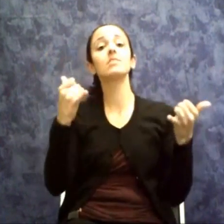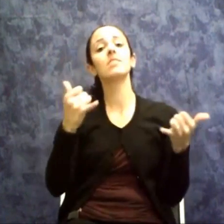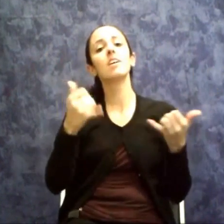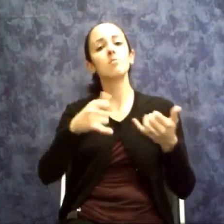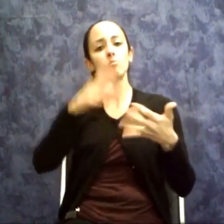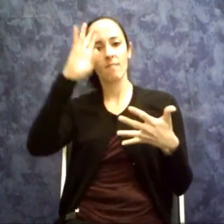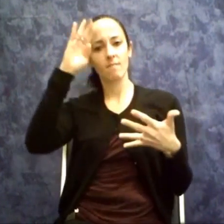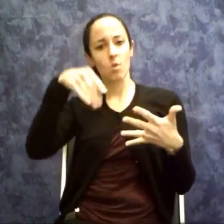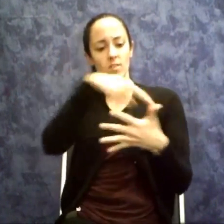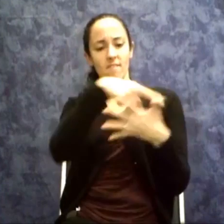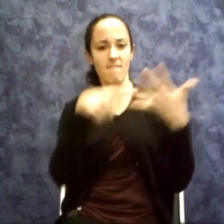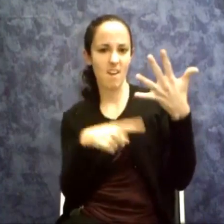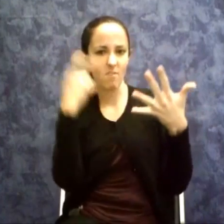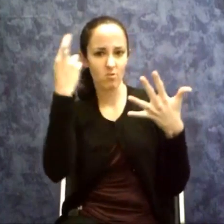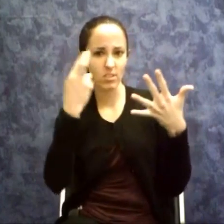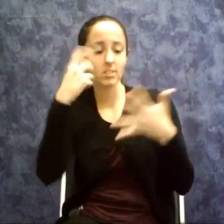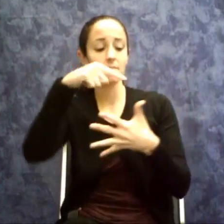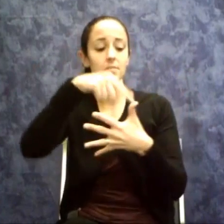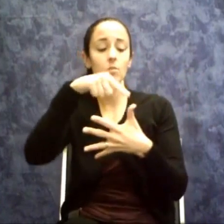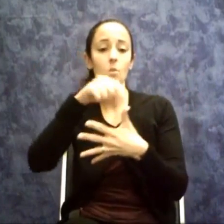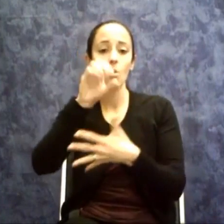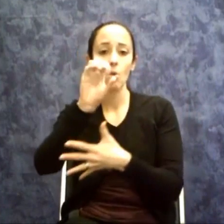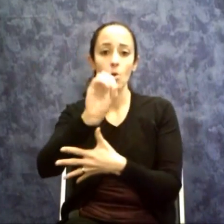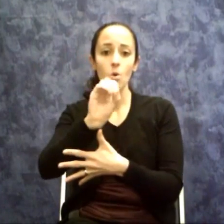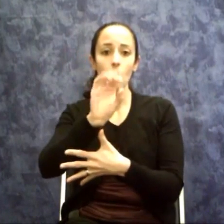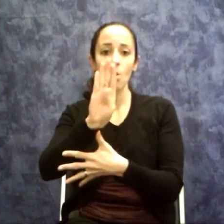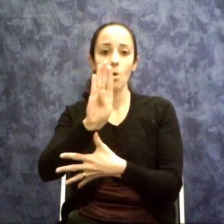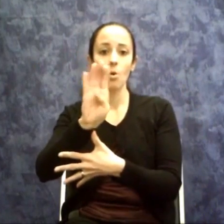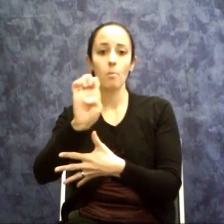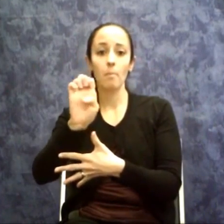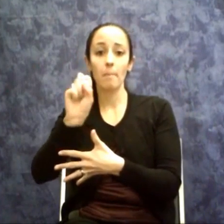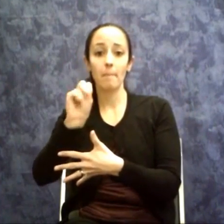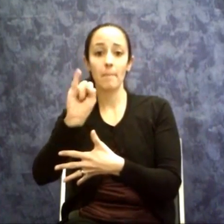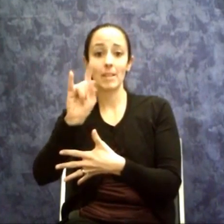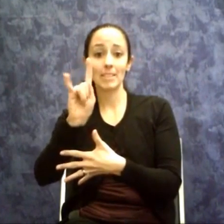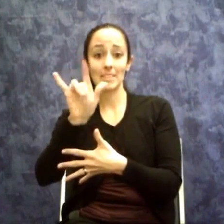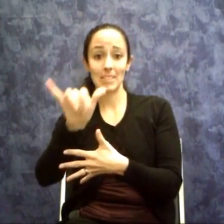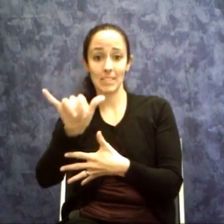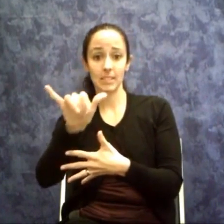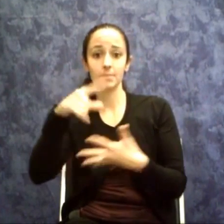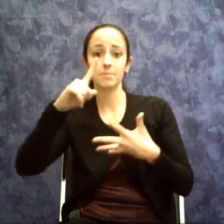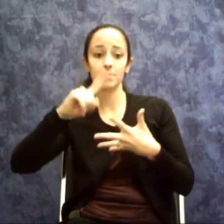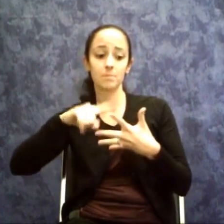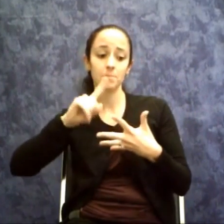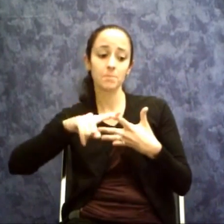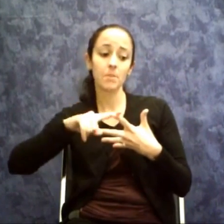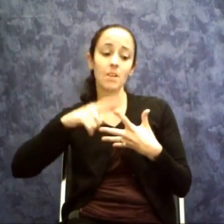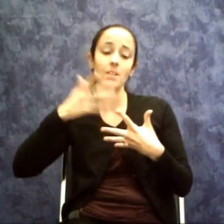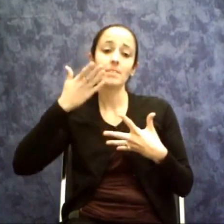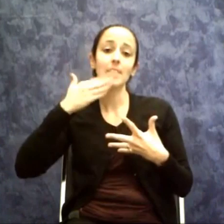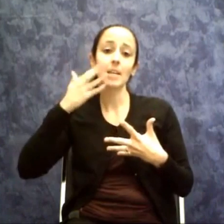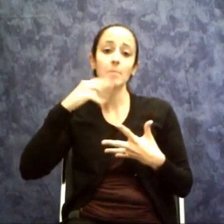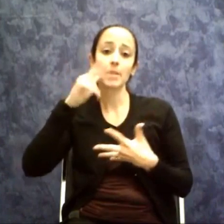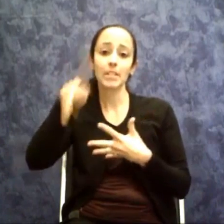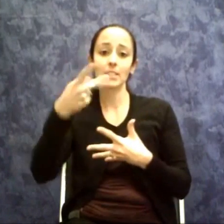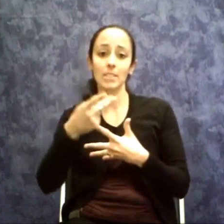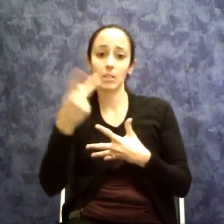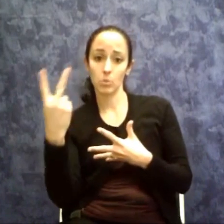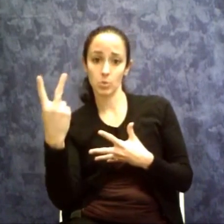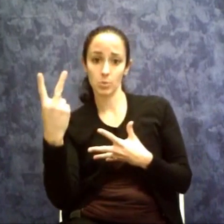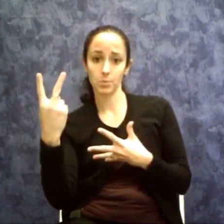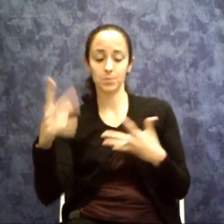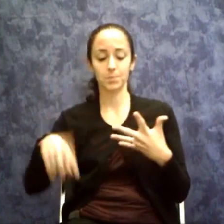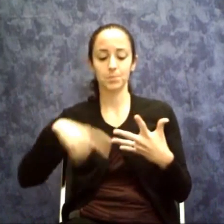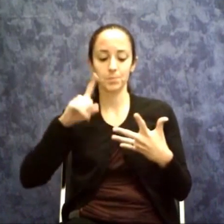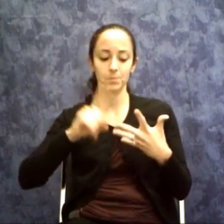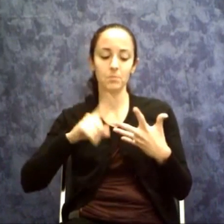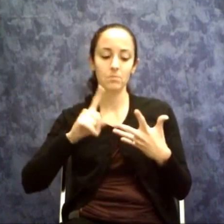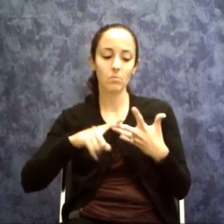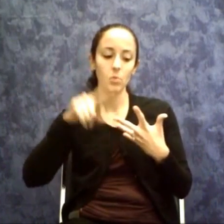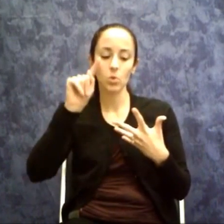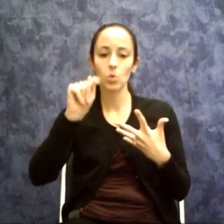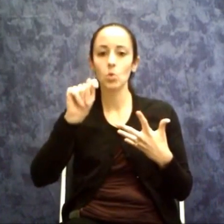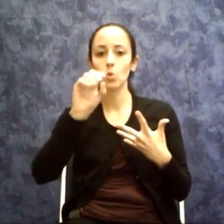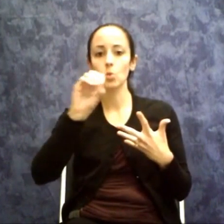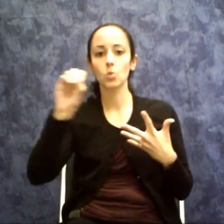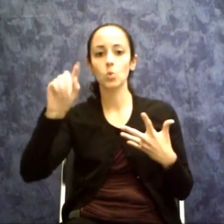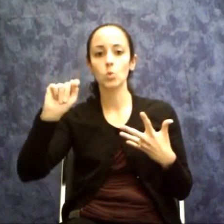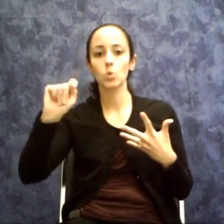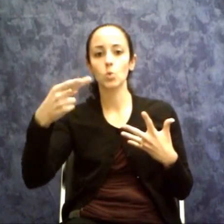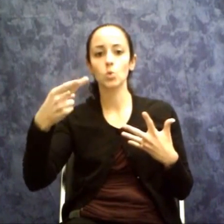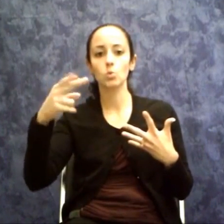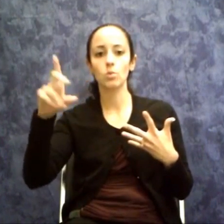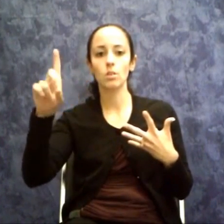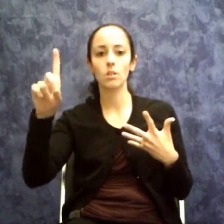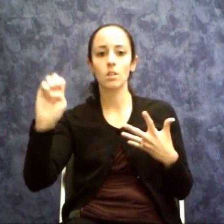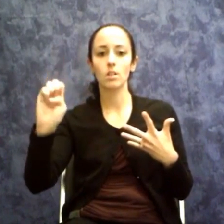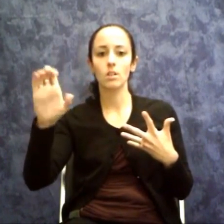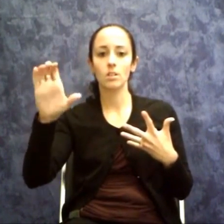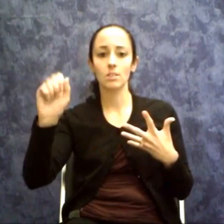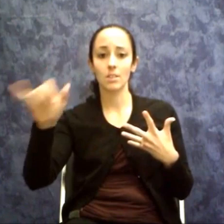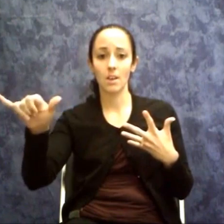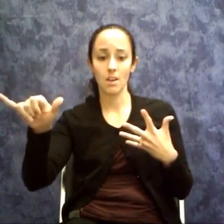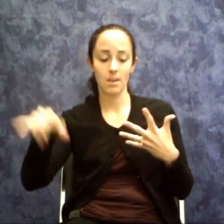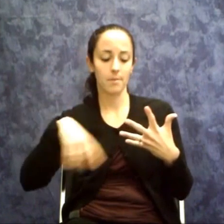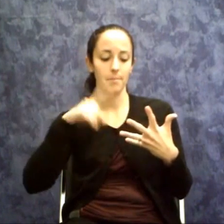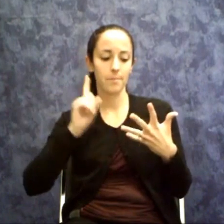Today we will focus on 5 reasons; obesity, type II diabetes, tooth decay,